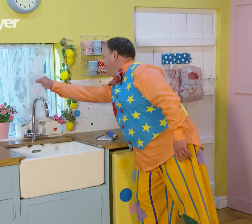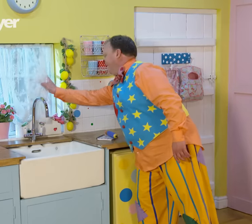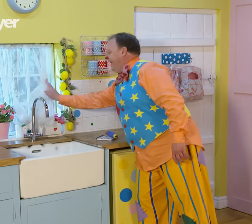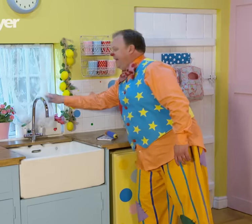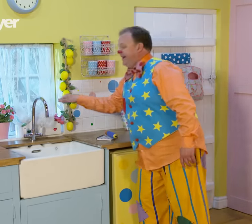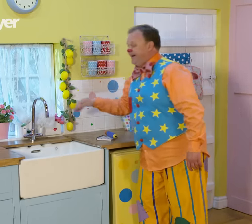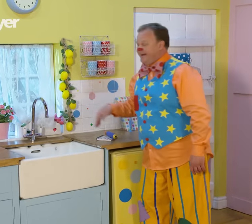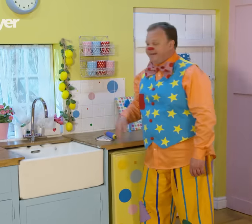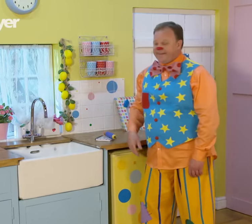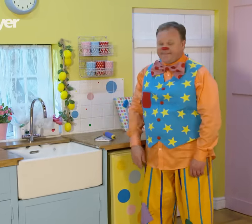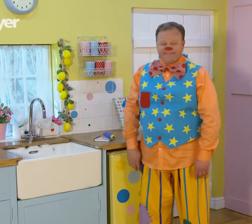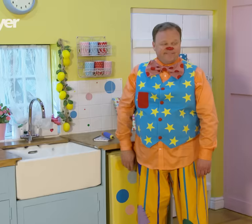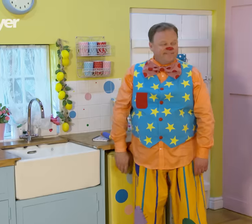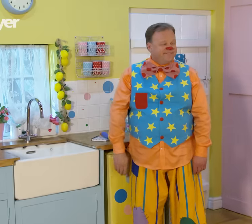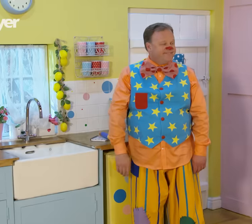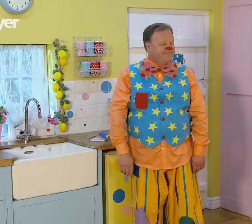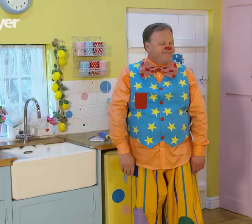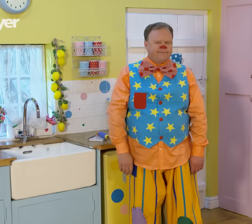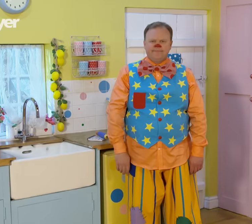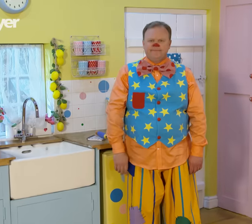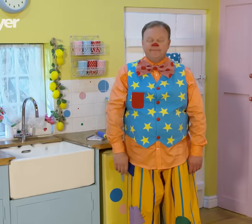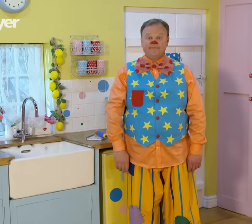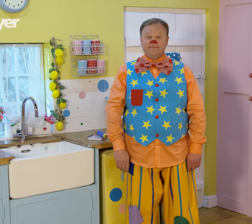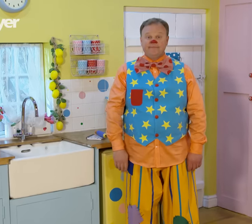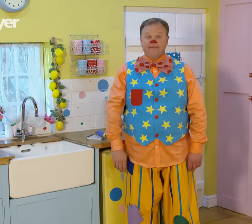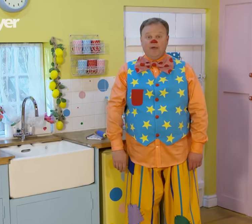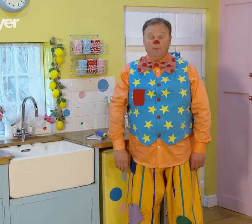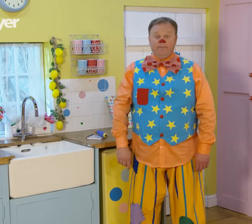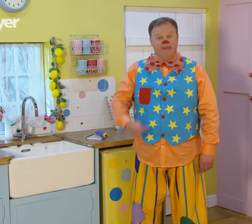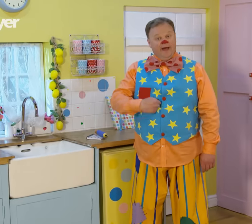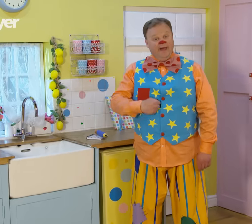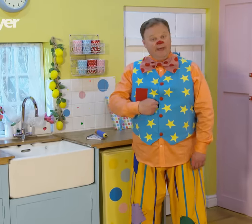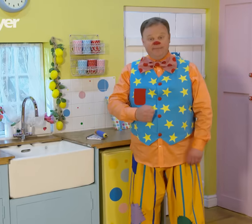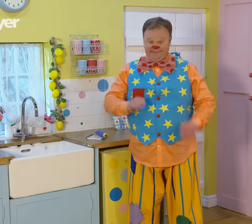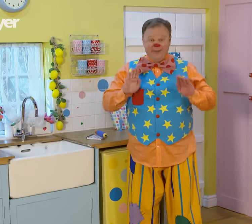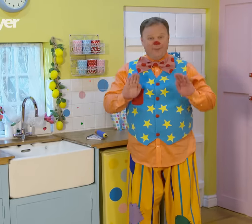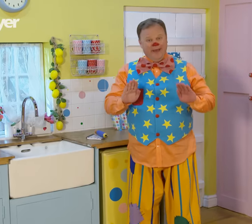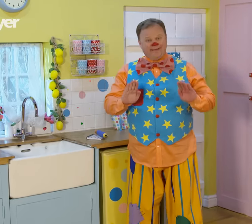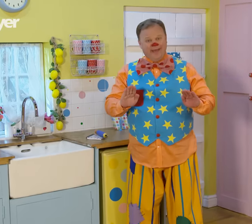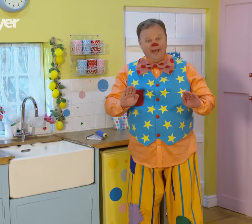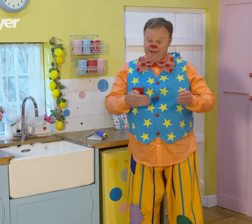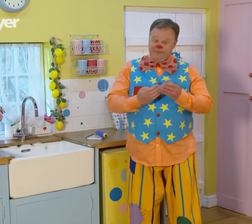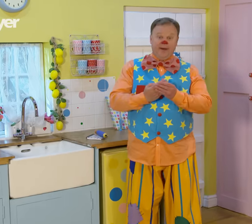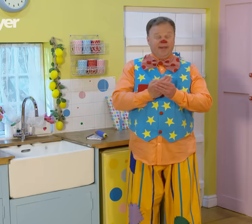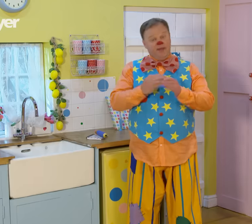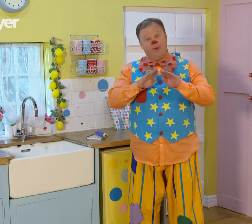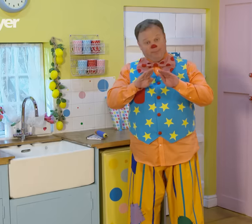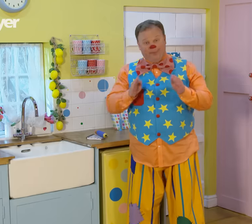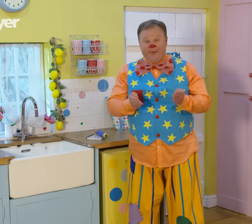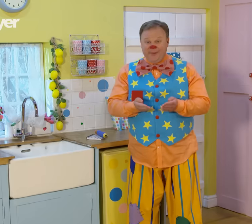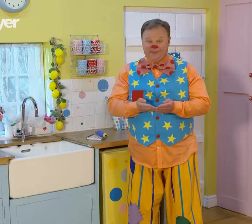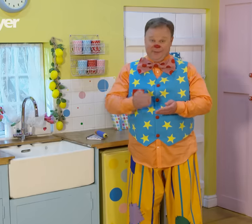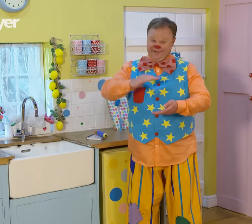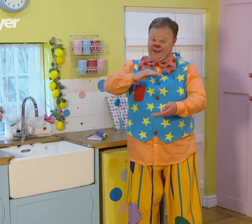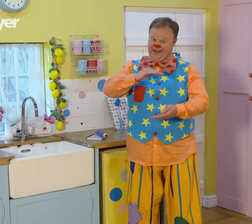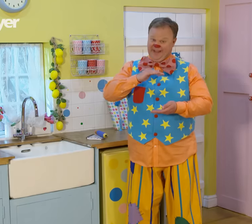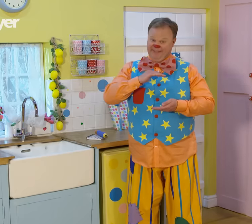oh what are you doing mr tumble what i'm still waiting for my new ball to arrive